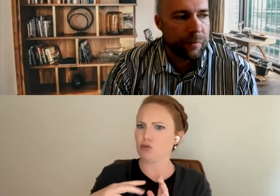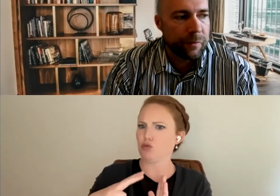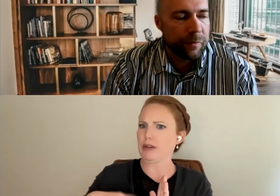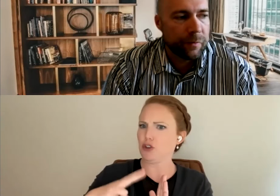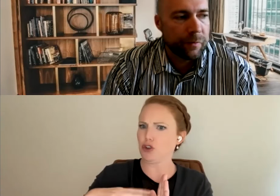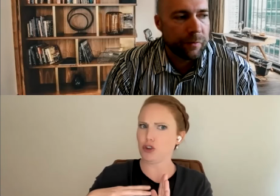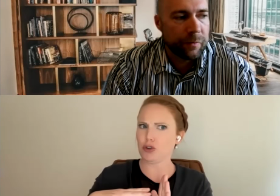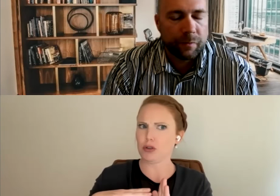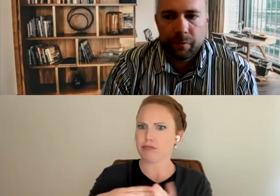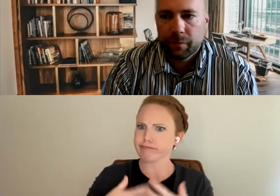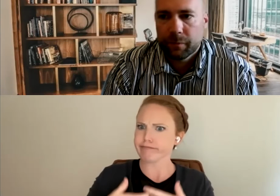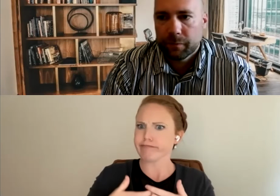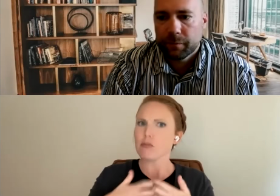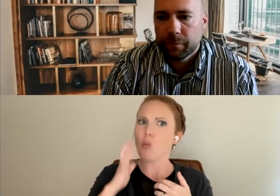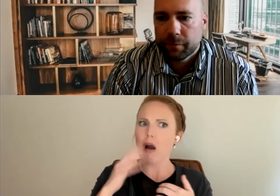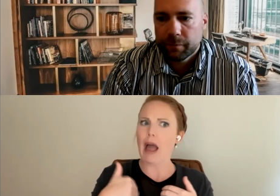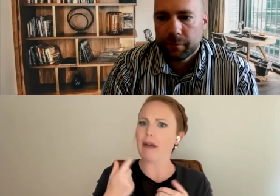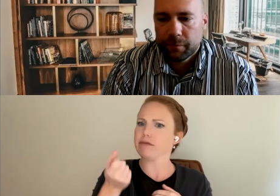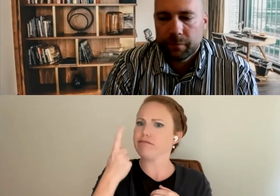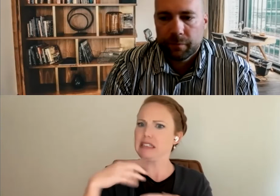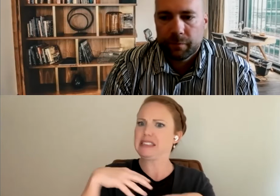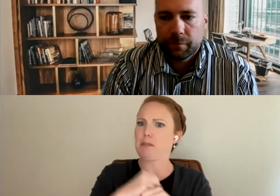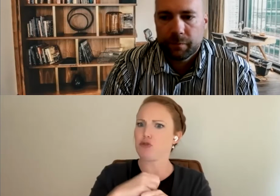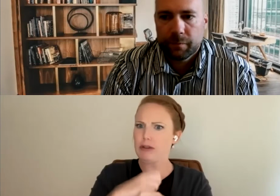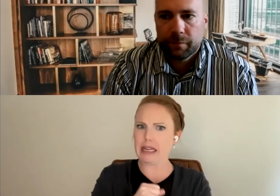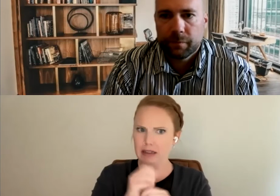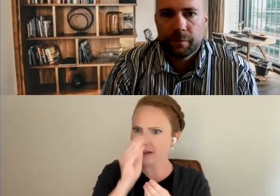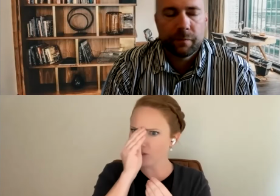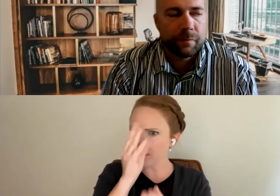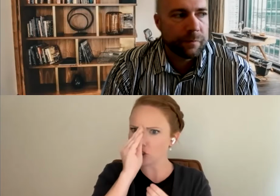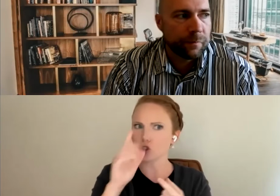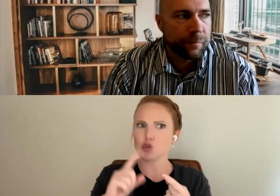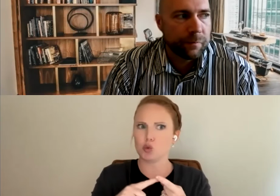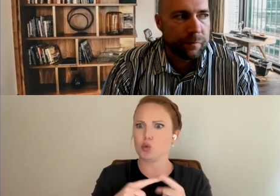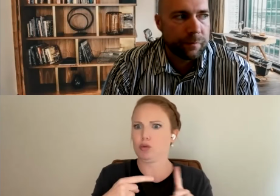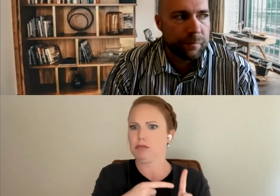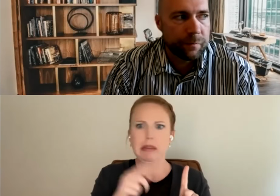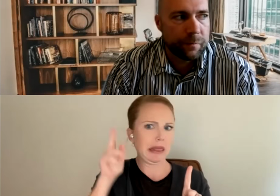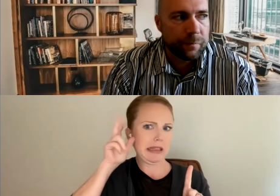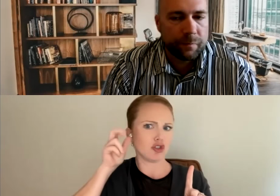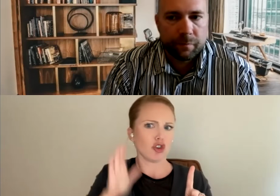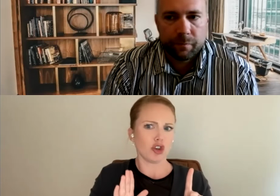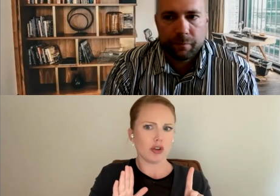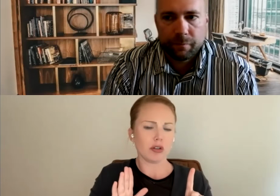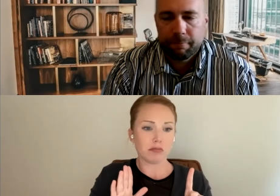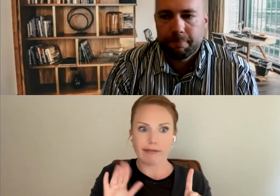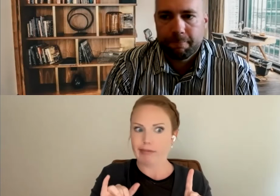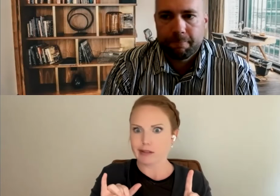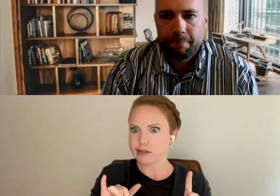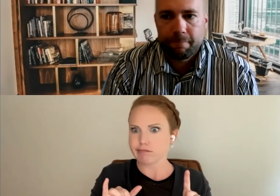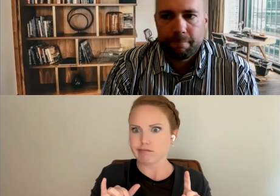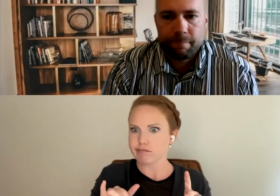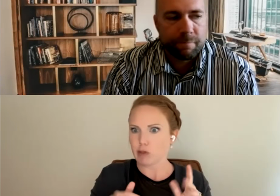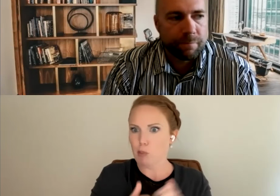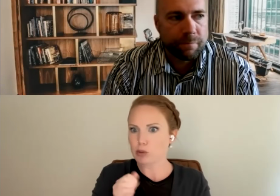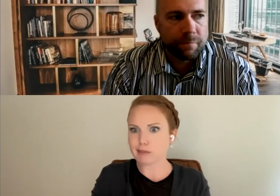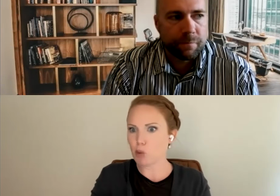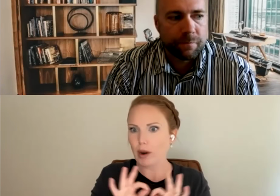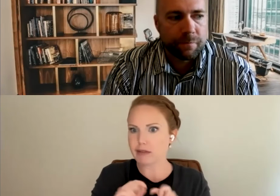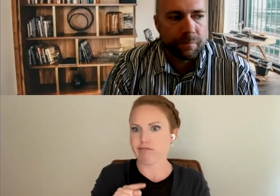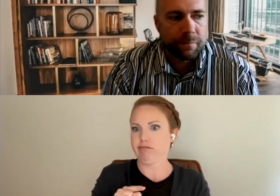the summary to the viewer - to the listener, that's what matters. Now for folks who work